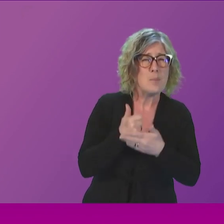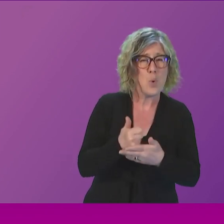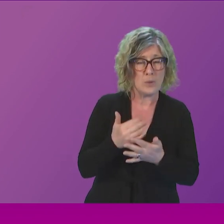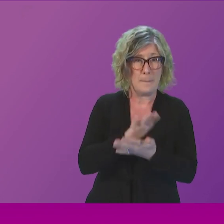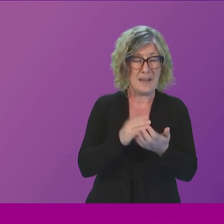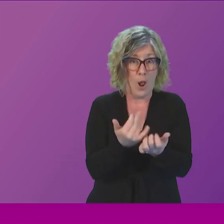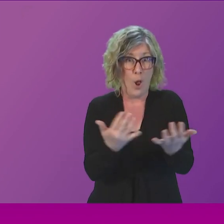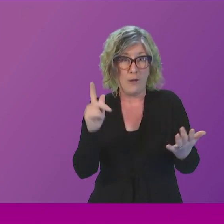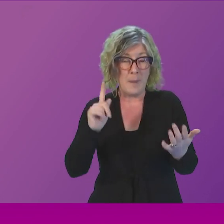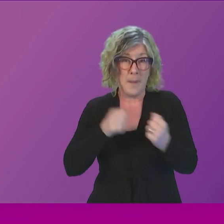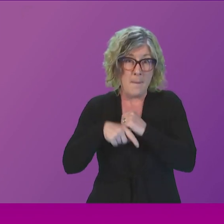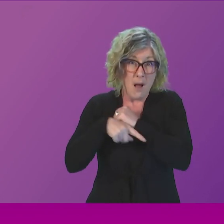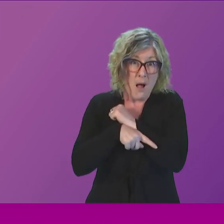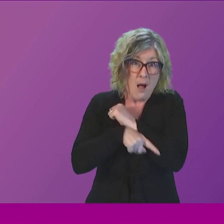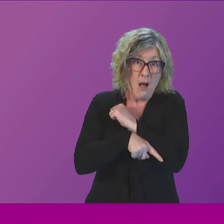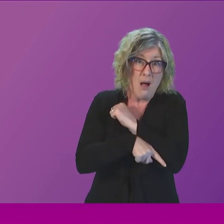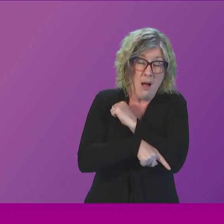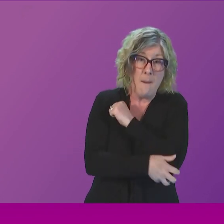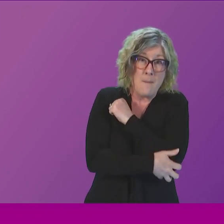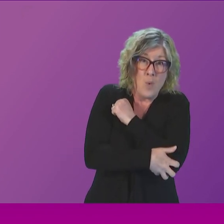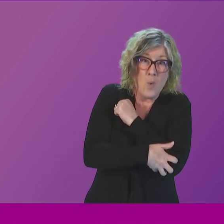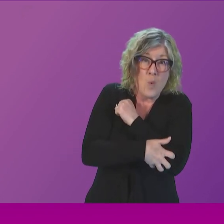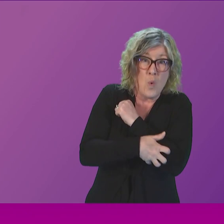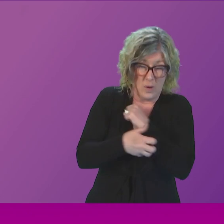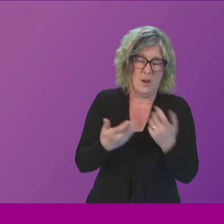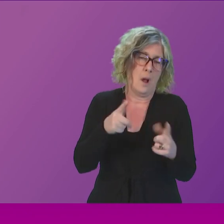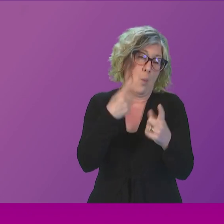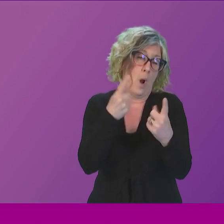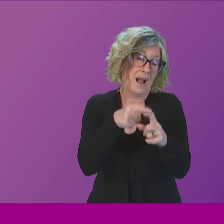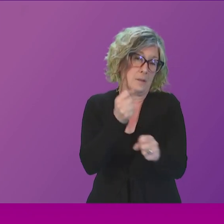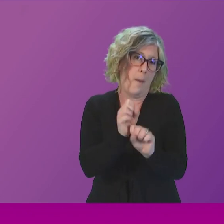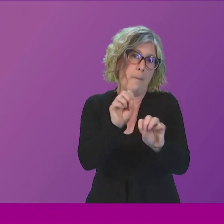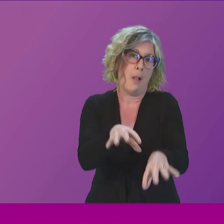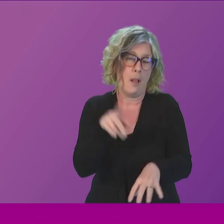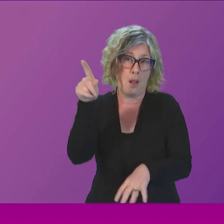To take just one example, if the Tories reversed the welfare reforms that they have already